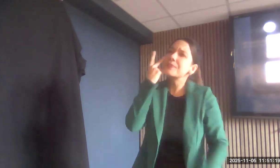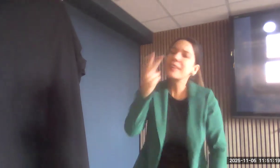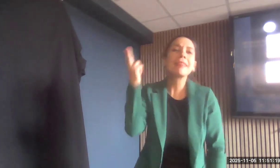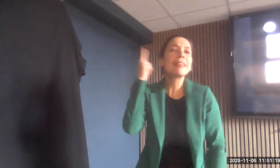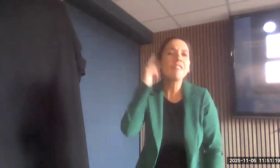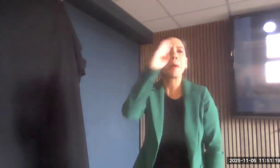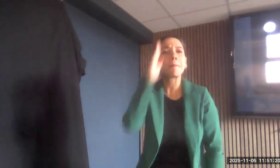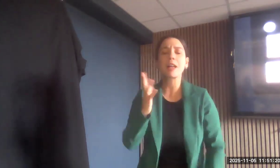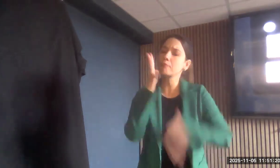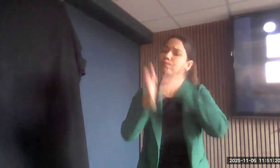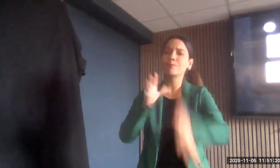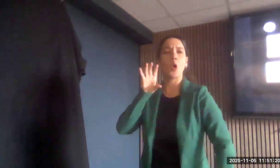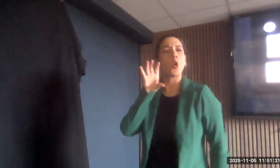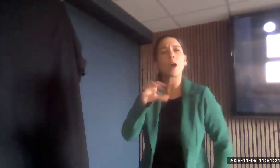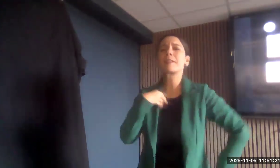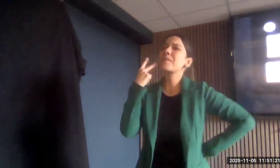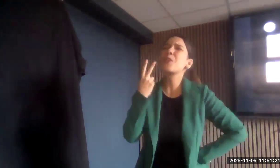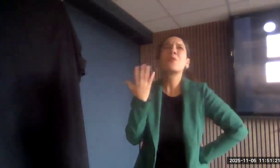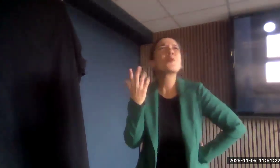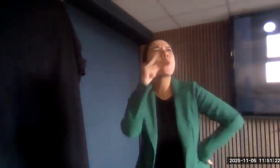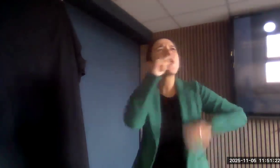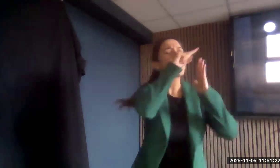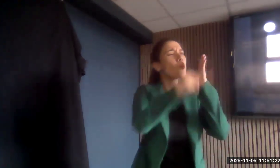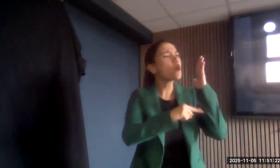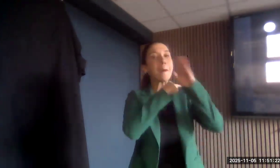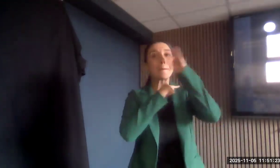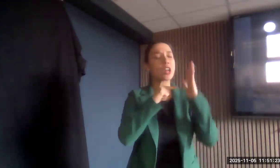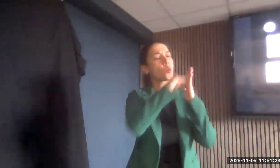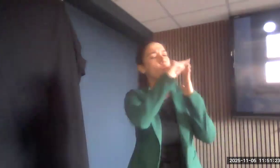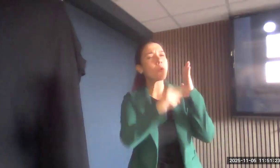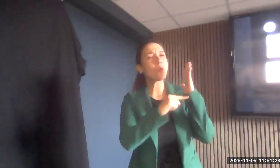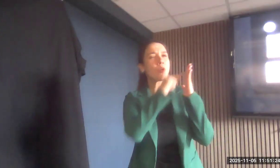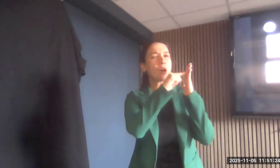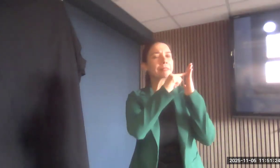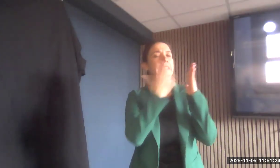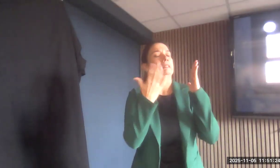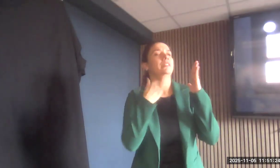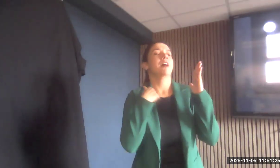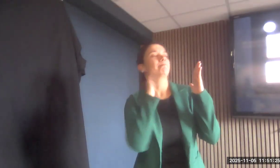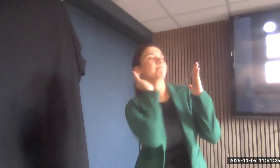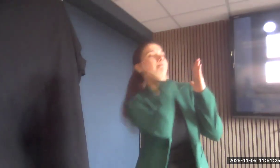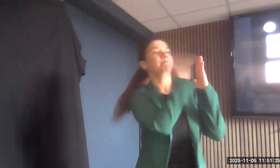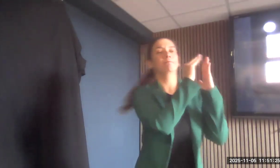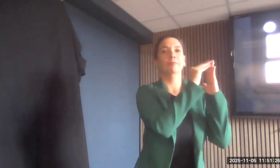But 20 years ago. I think we saw a different sign being used more predominantly.